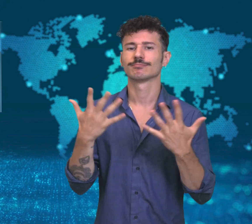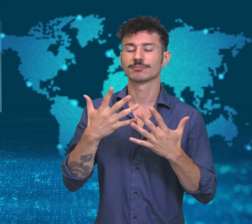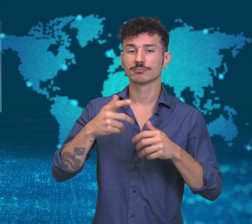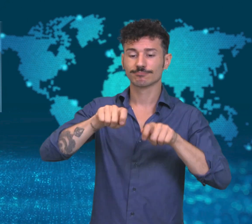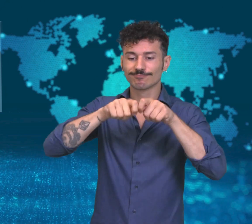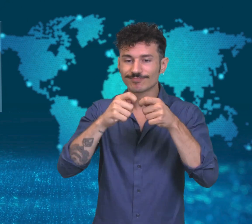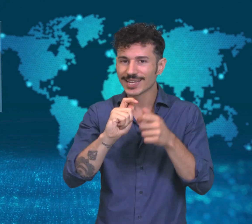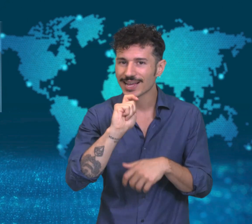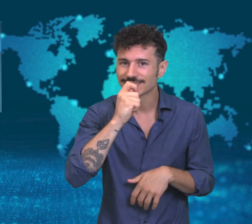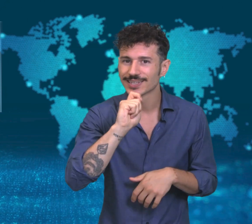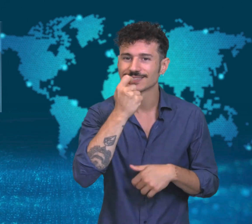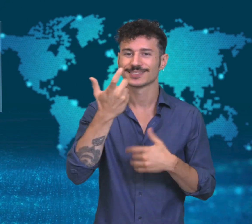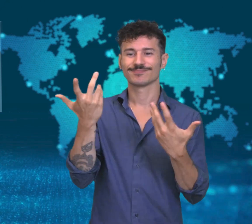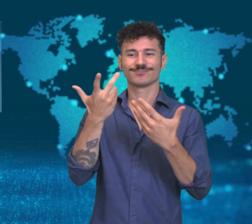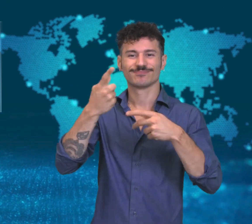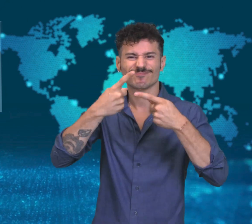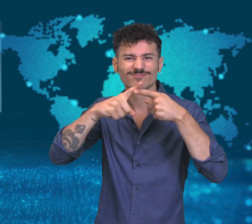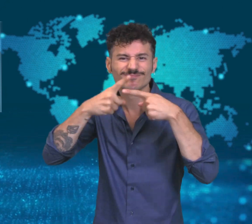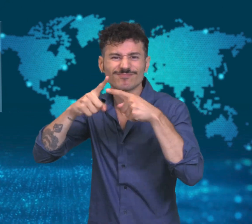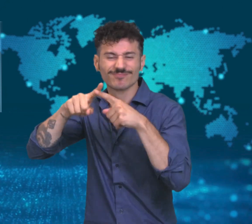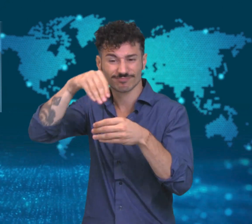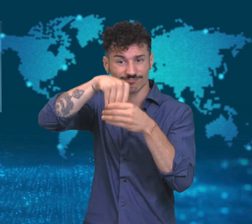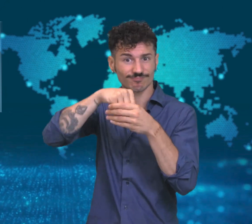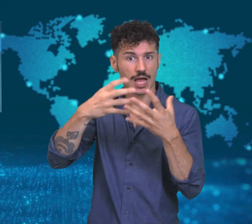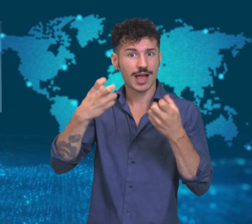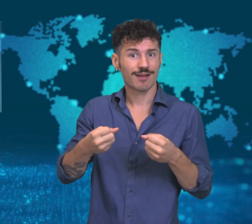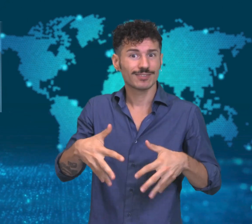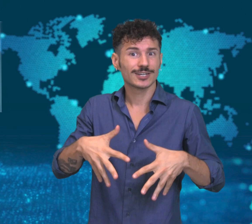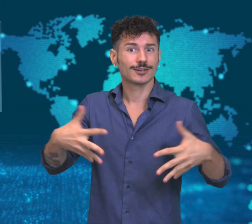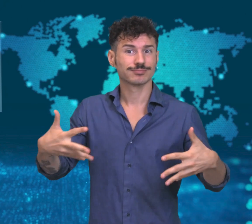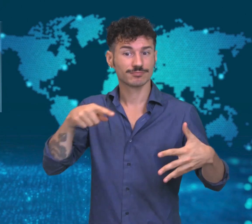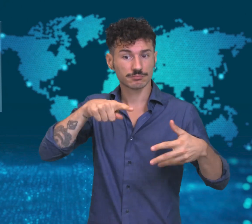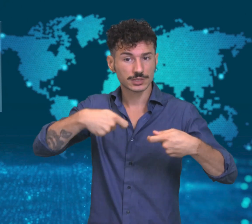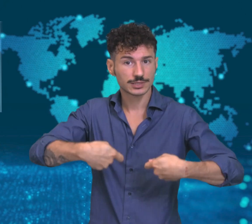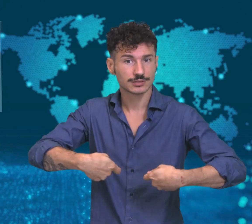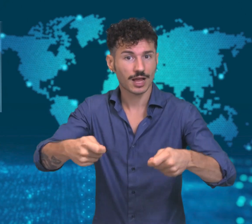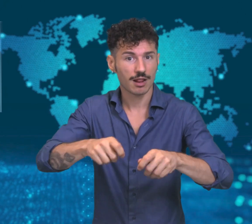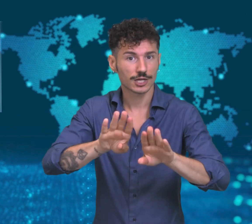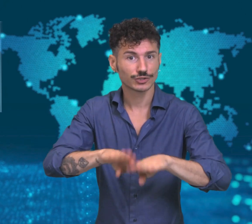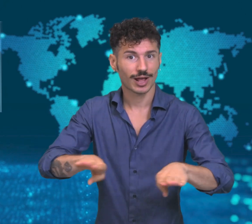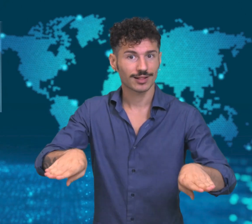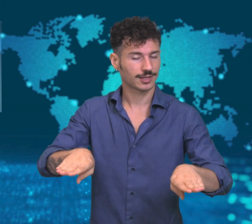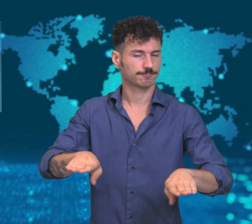giving away high-calorie snack foods to children.